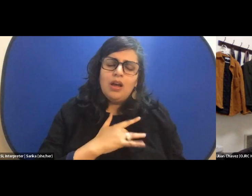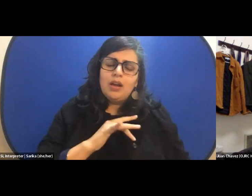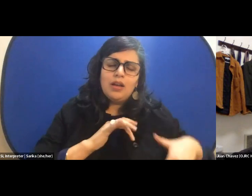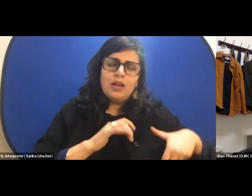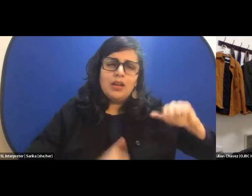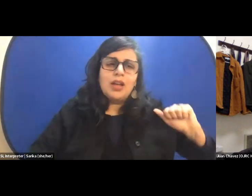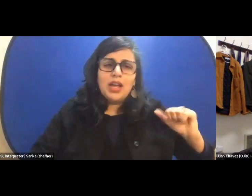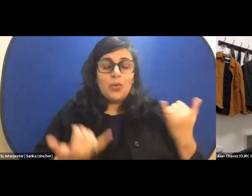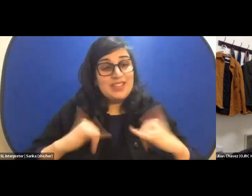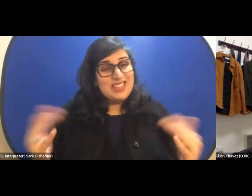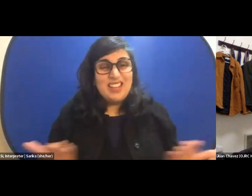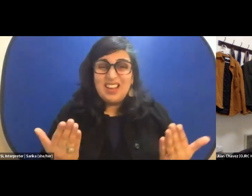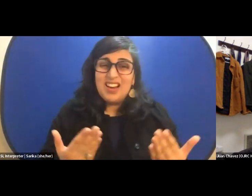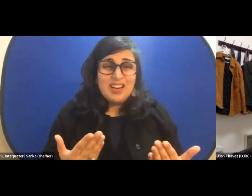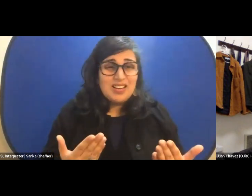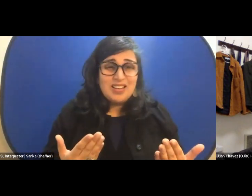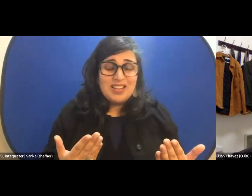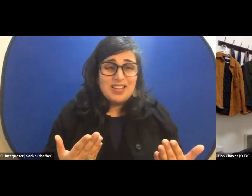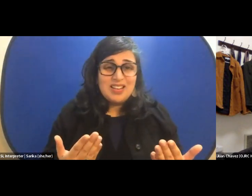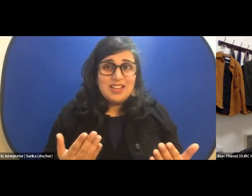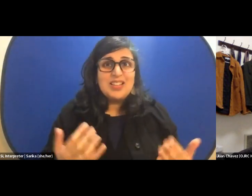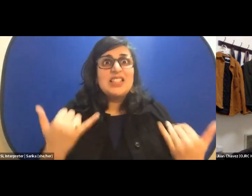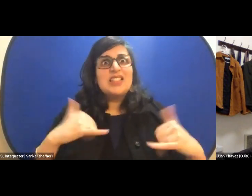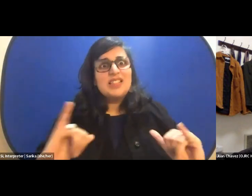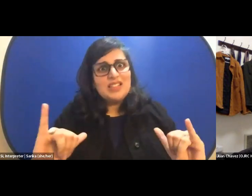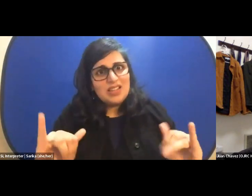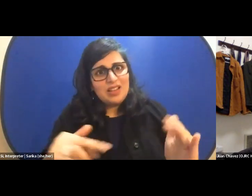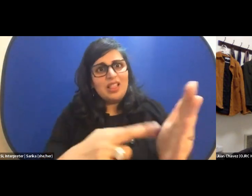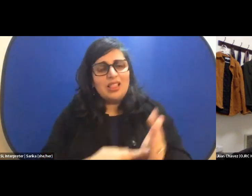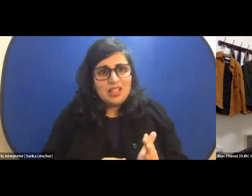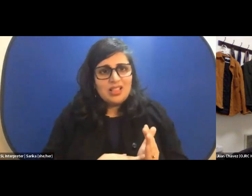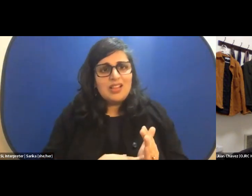to see the advocates